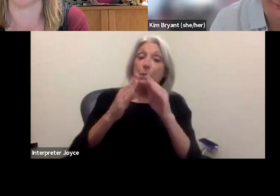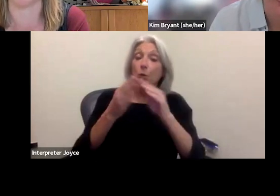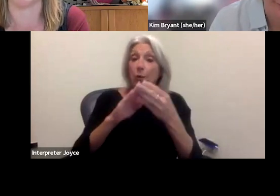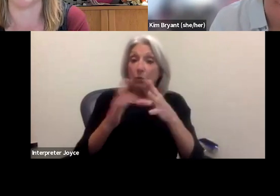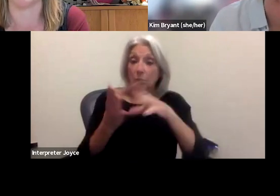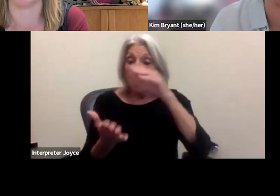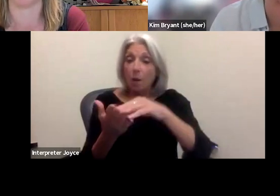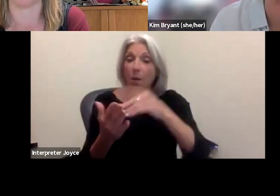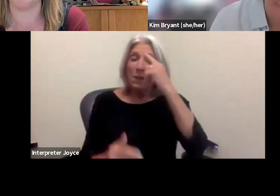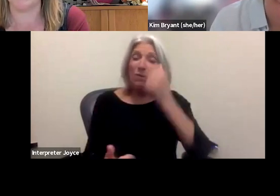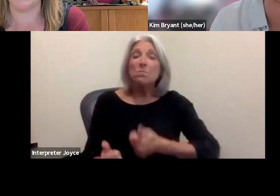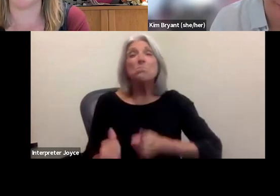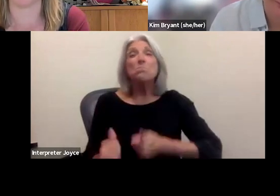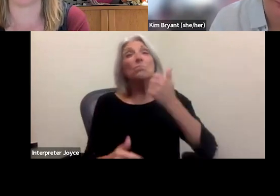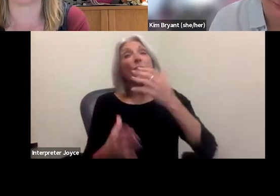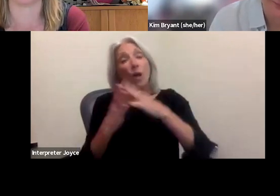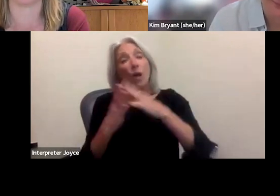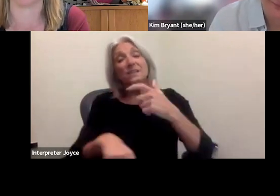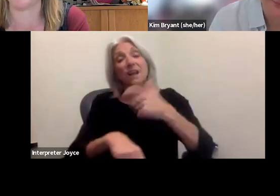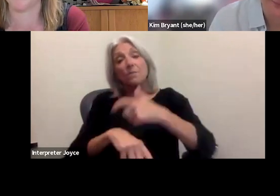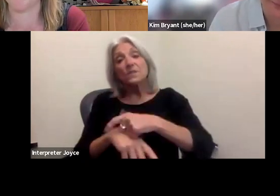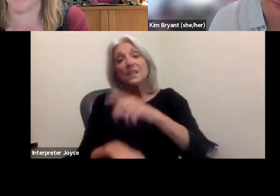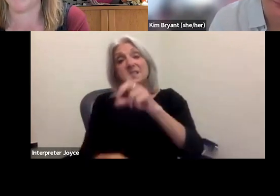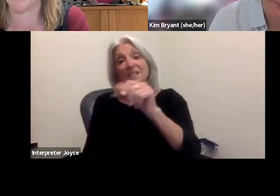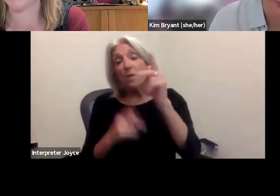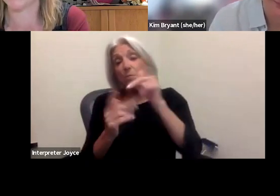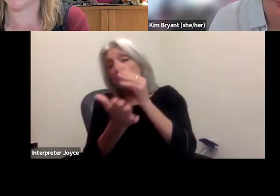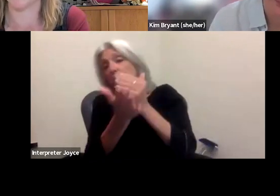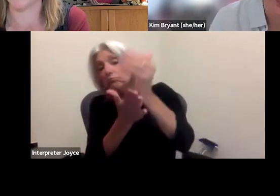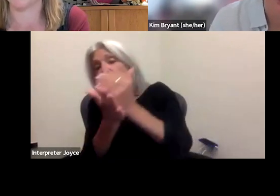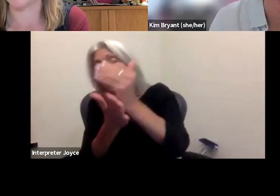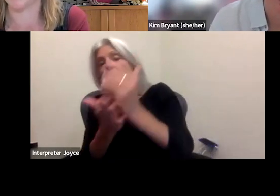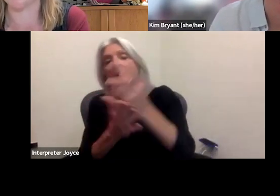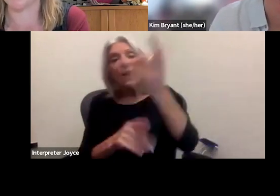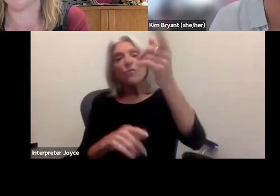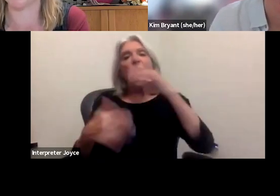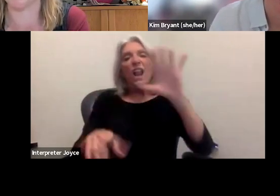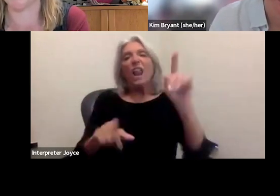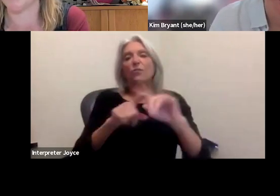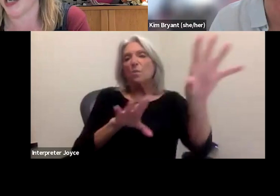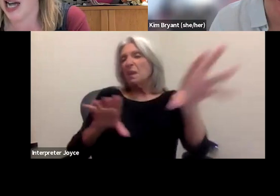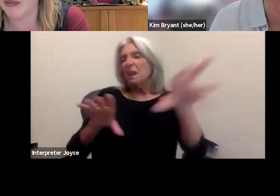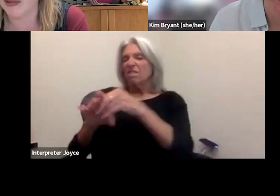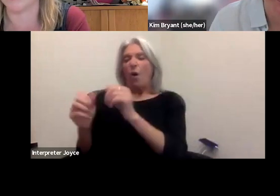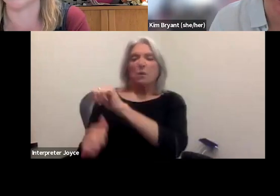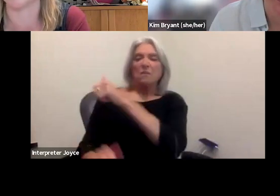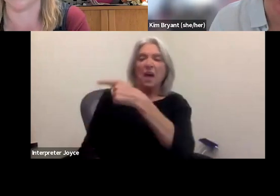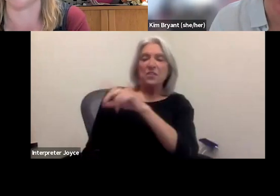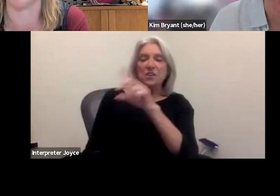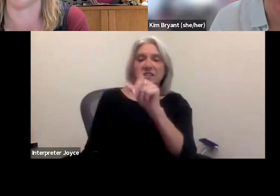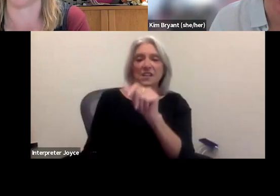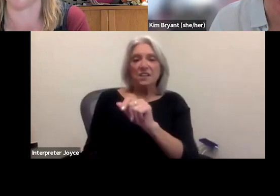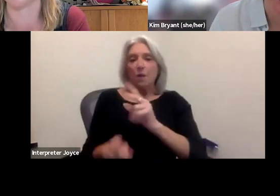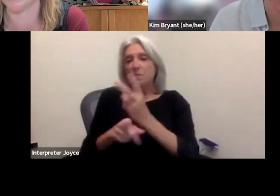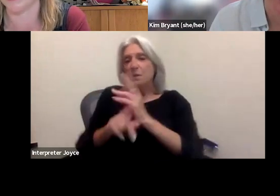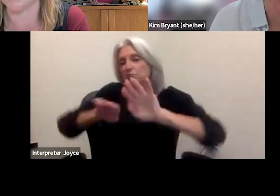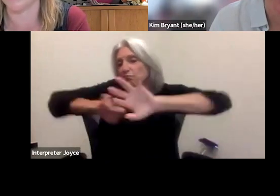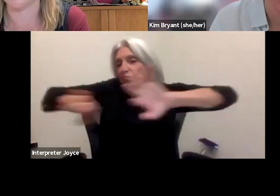discouraged from fraternizing with other disabled people. So many of our accommodations project processes